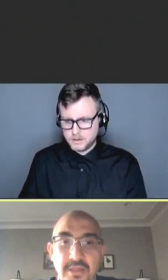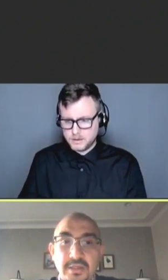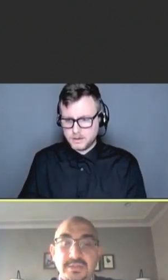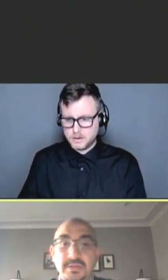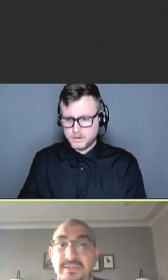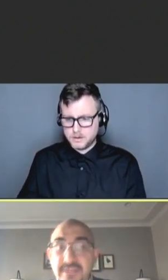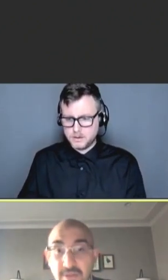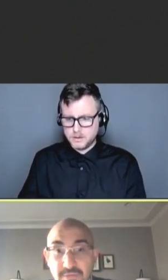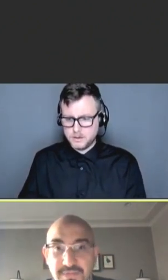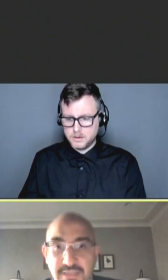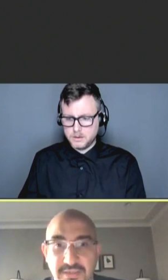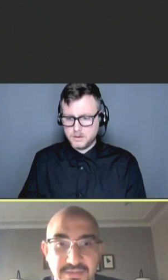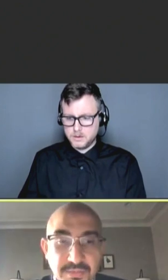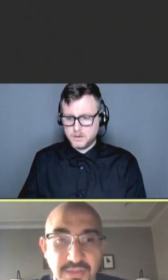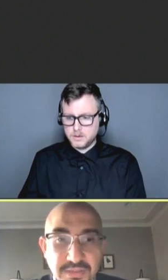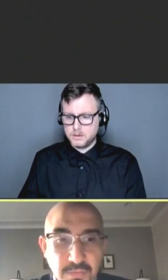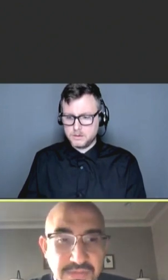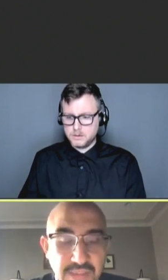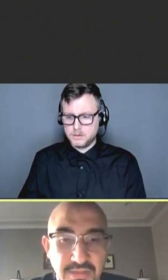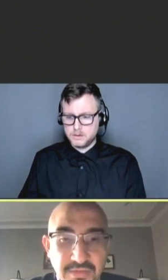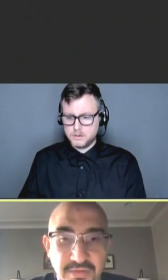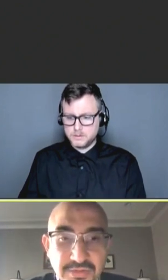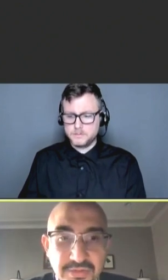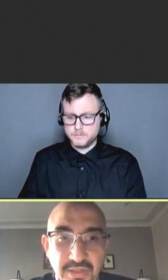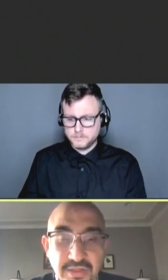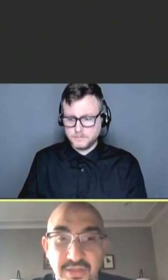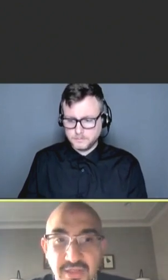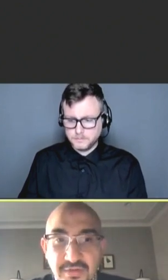So this is a lot of data that's summarized in one slide. There's -- in the left,